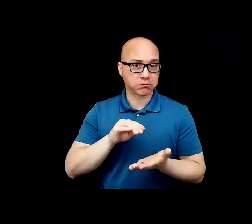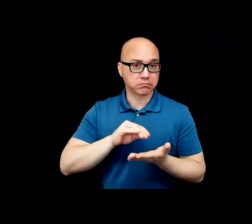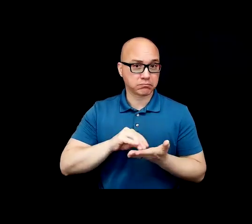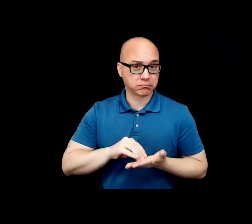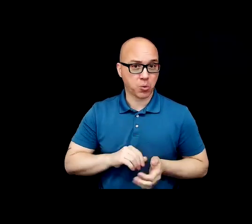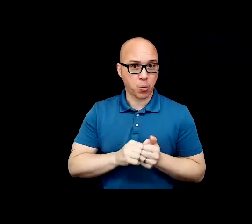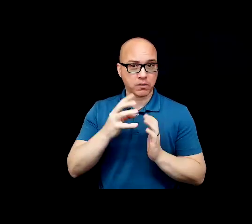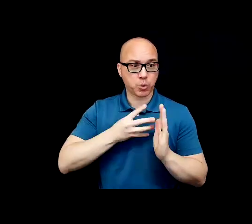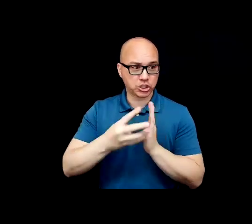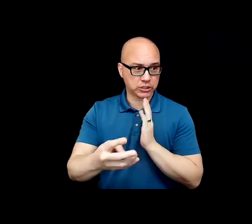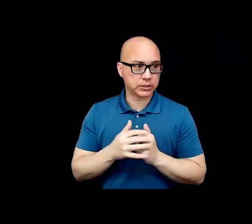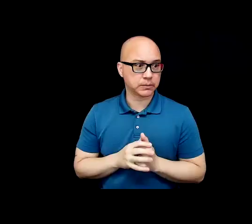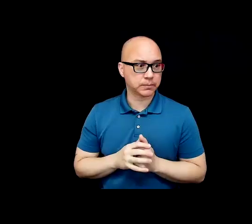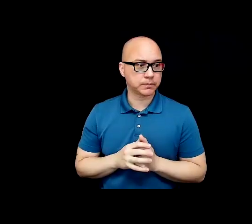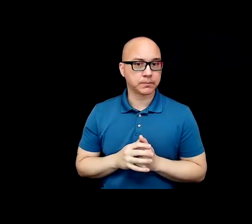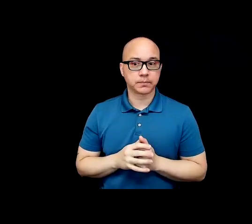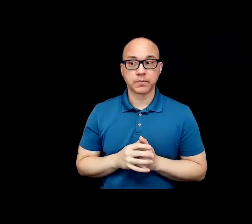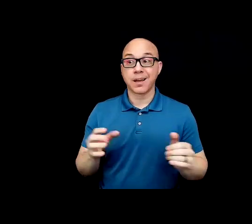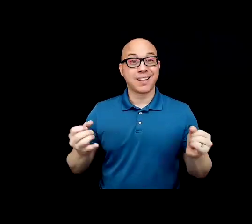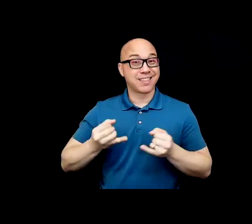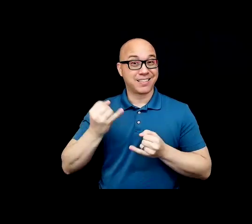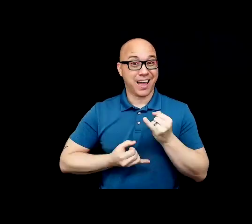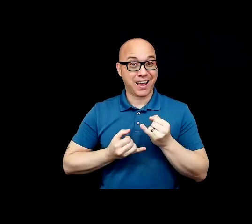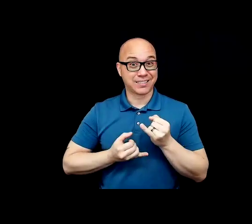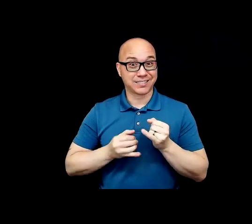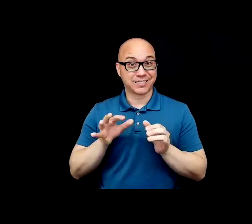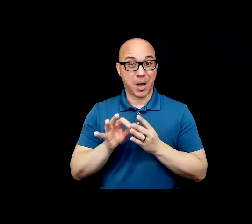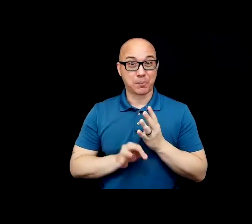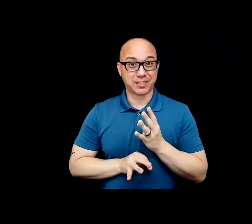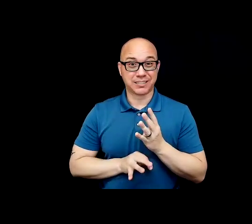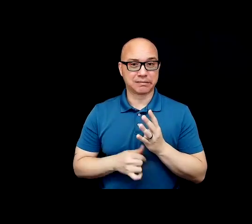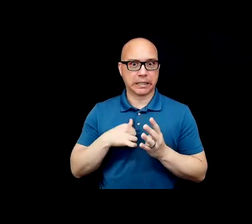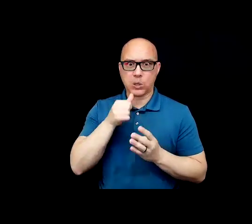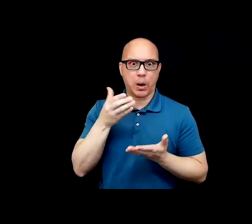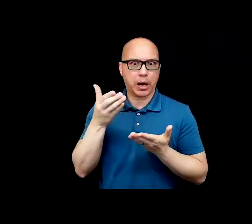Then the last option, which I totally do not recommend for any business, is what I call the